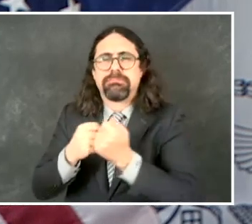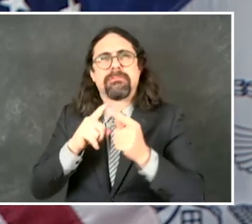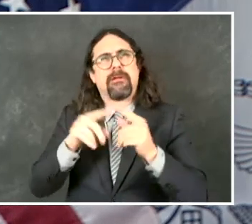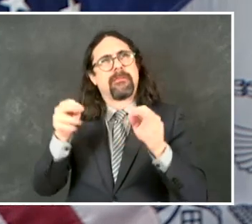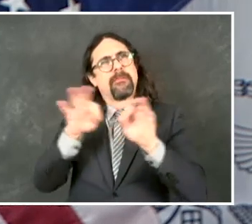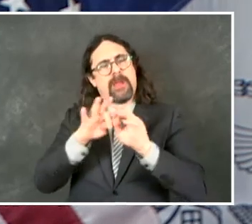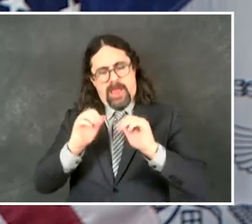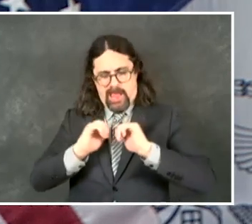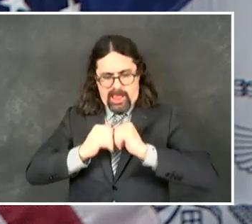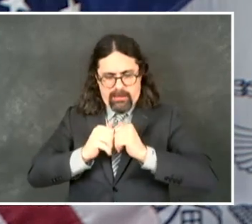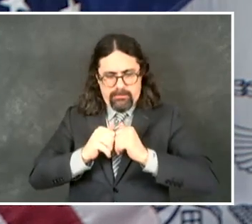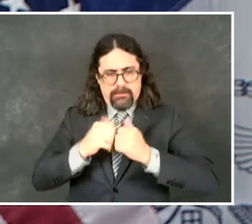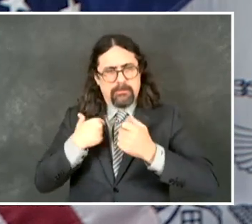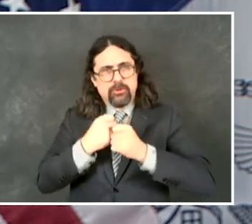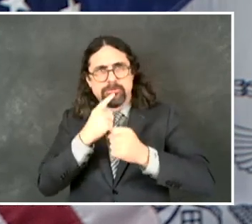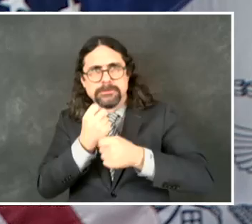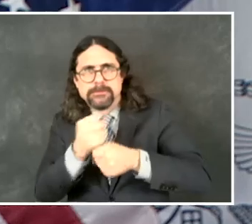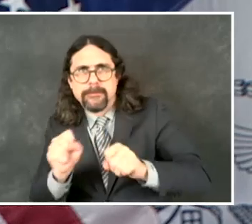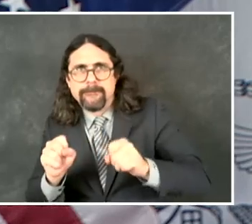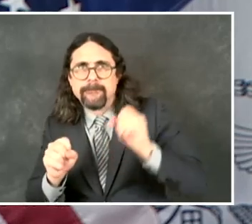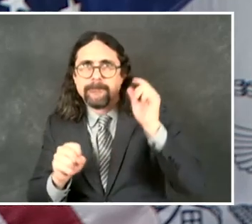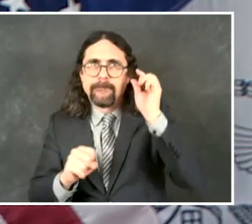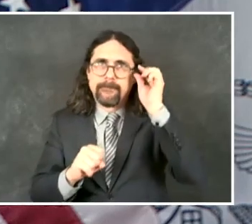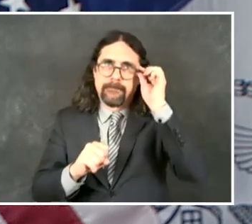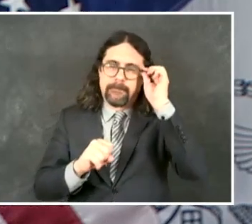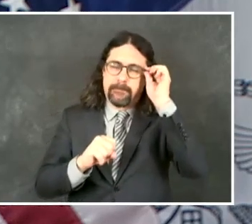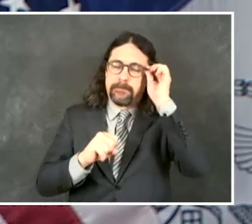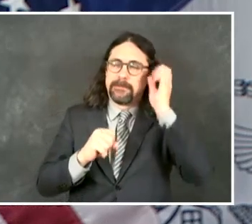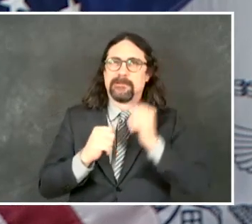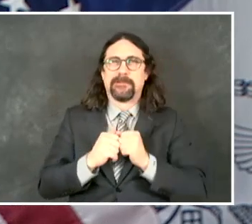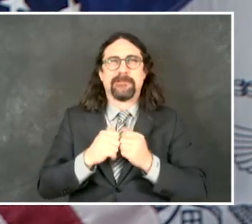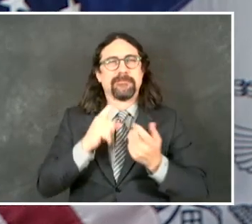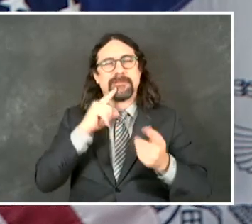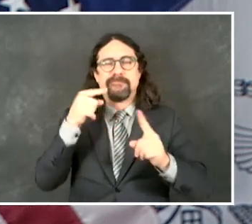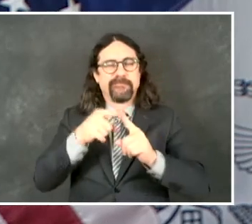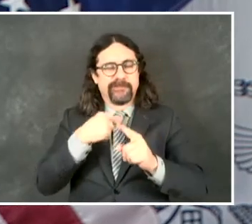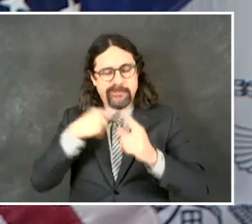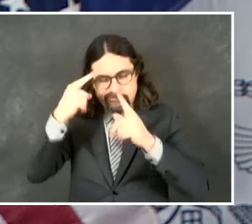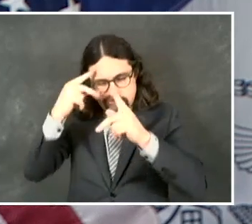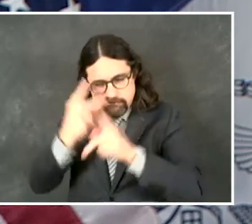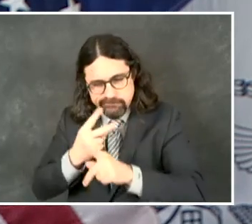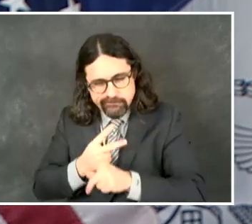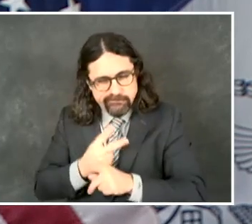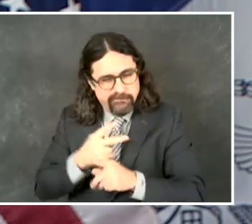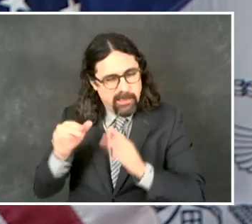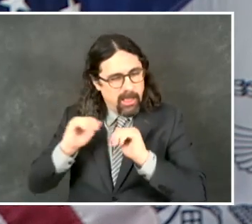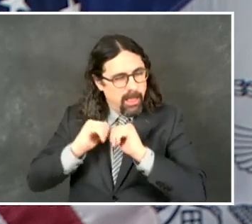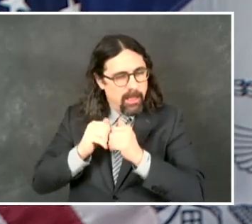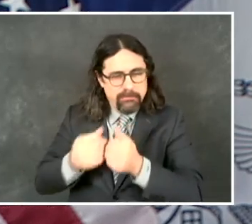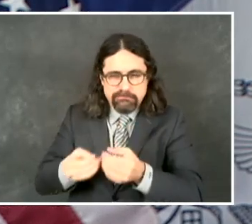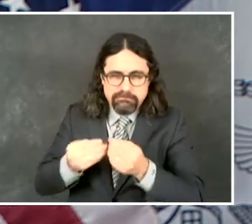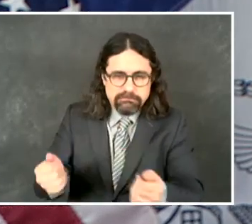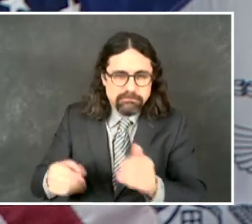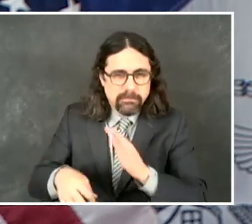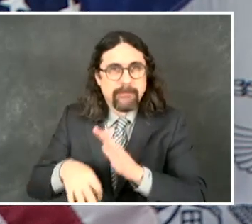RELTAIONSHIP BETWEEN BOTH SIDES OF THE CITY HALL, WE ALWAYS